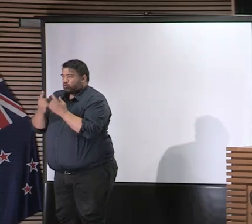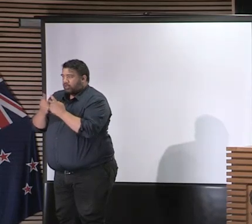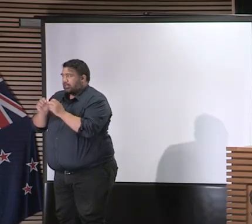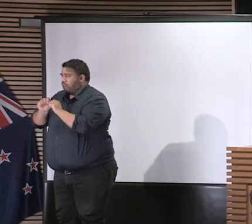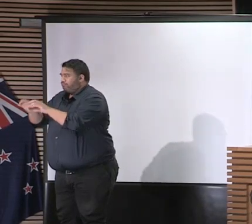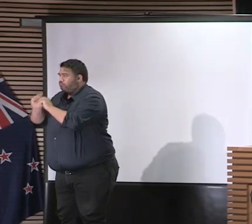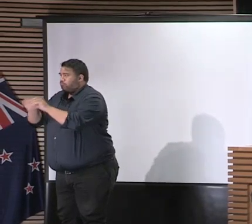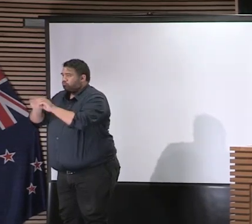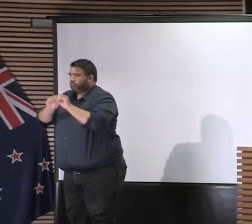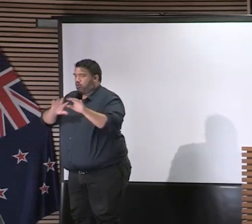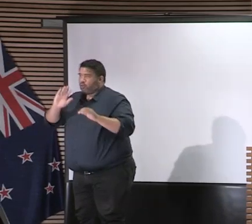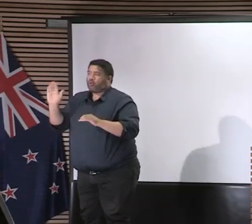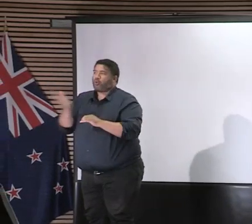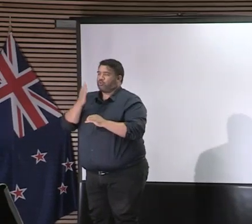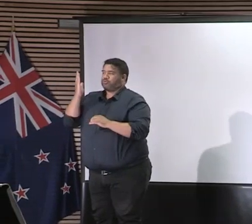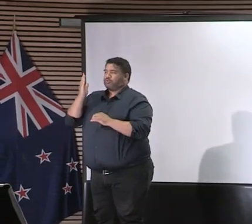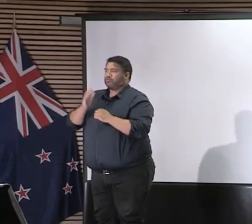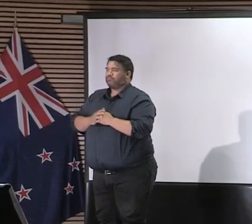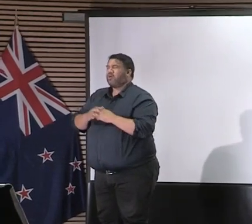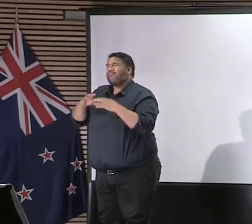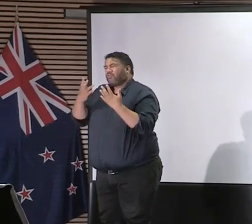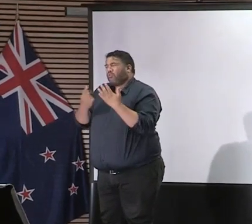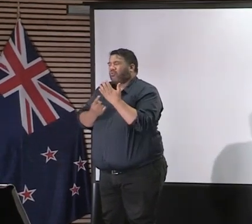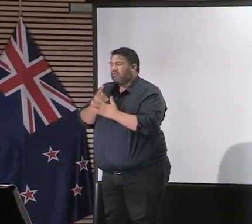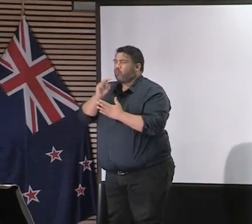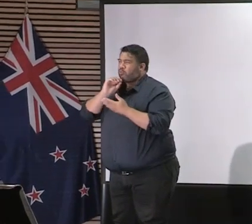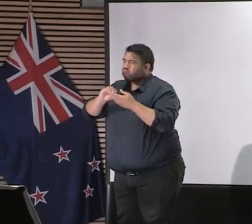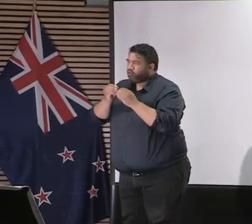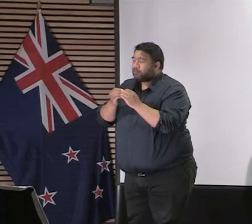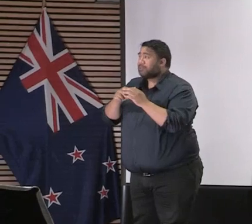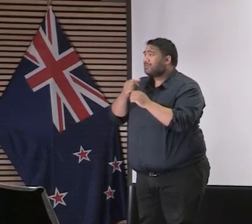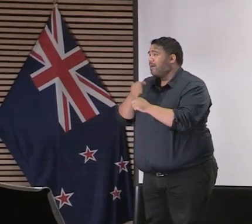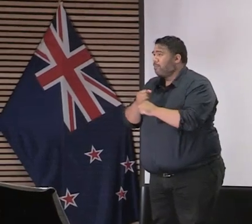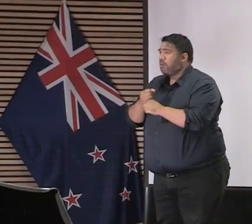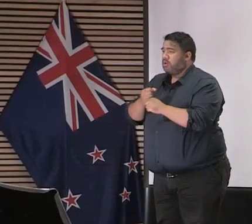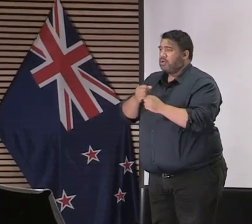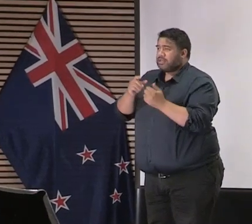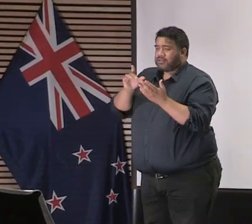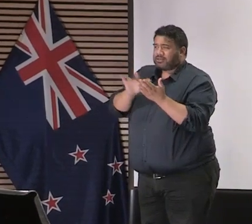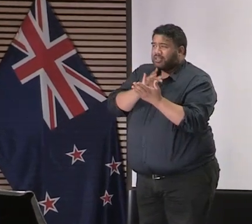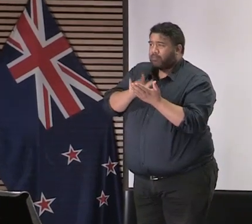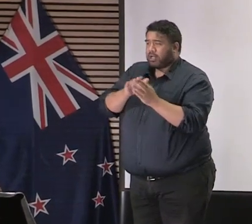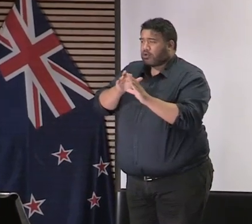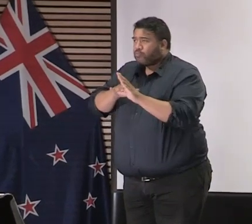resources available to all schools. We are anticipating a number of short-term